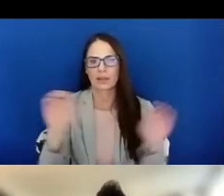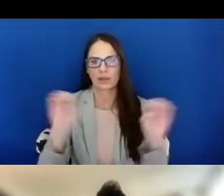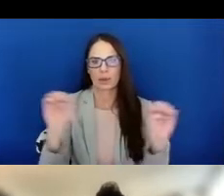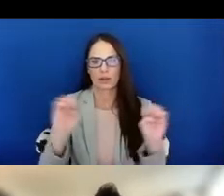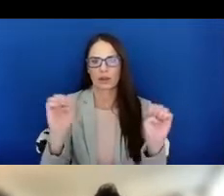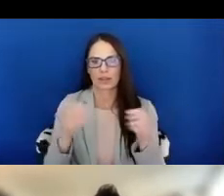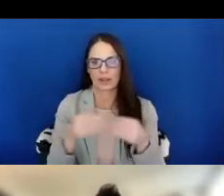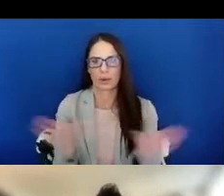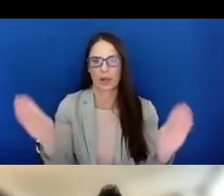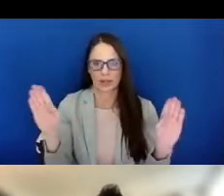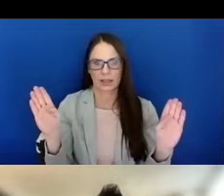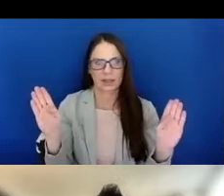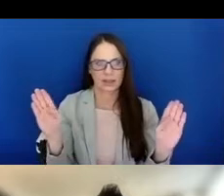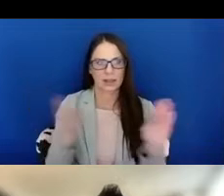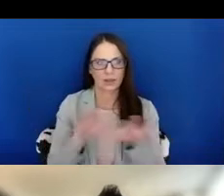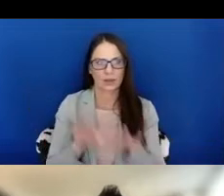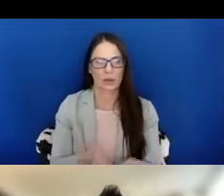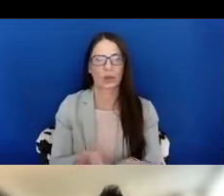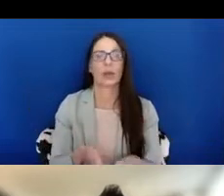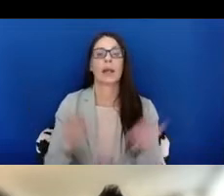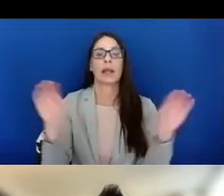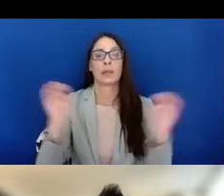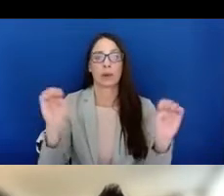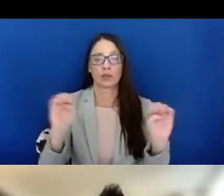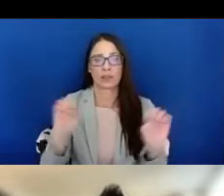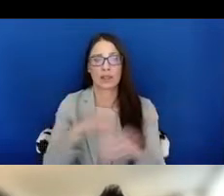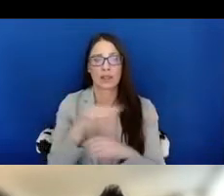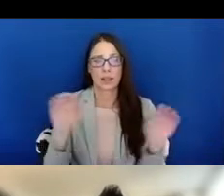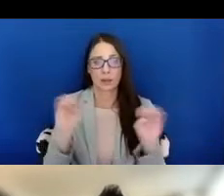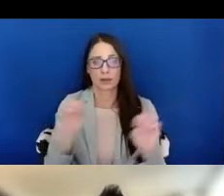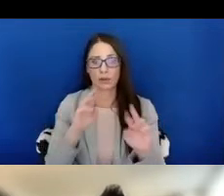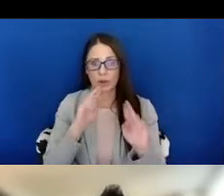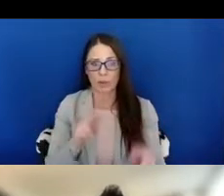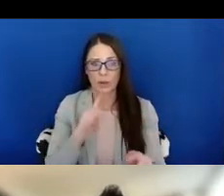15:28:52 To this end, emergencies and emergency responses are part of a world that cannot